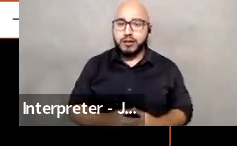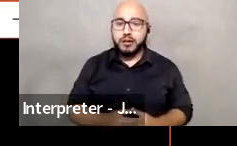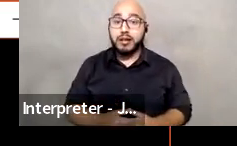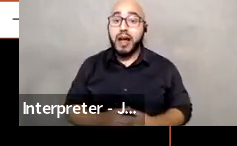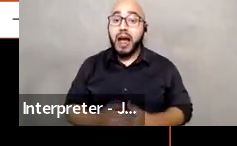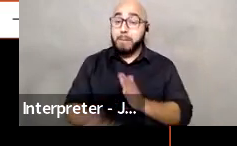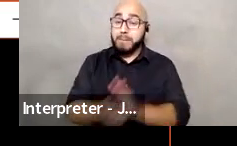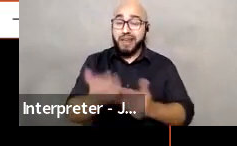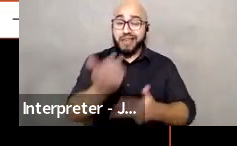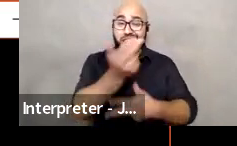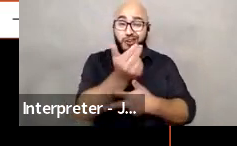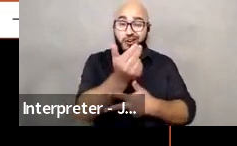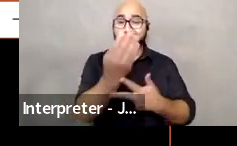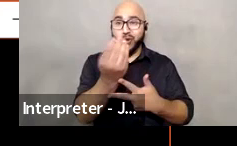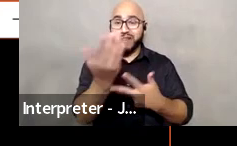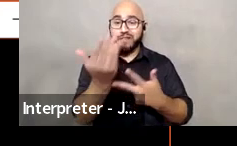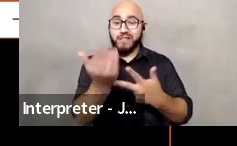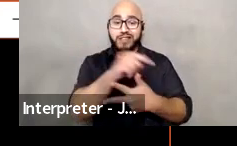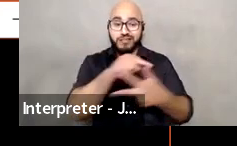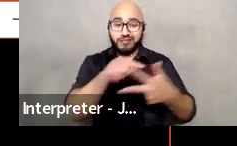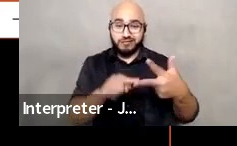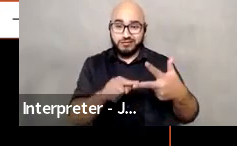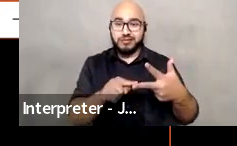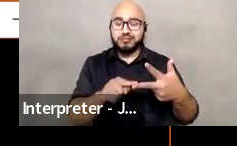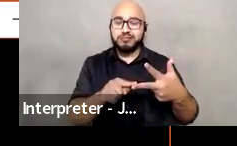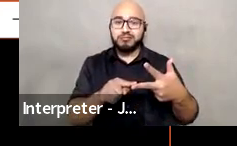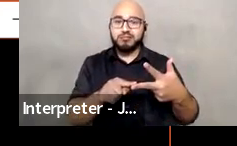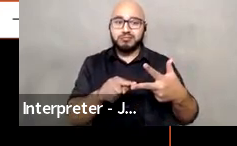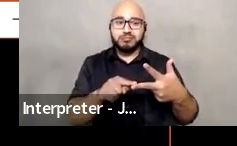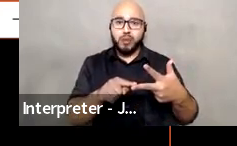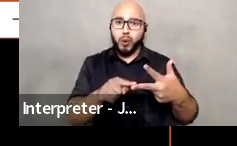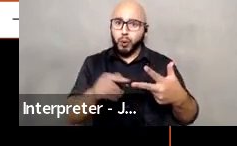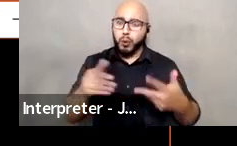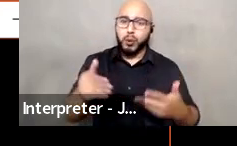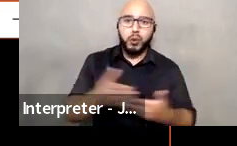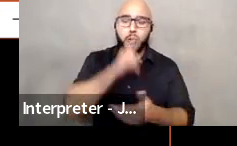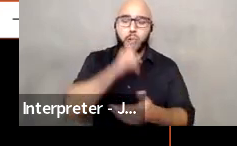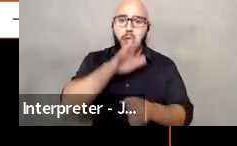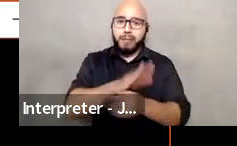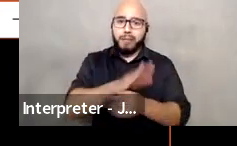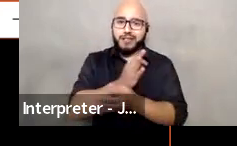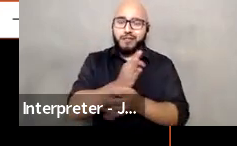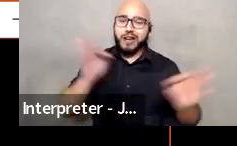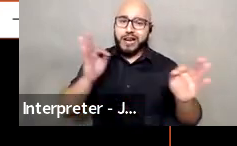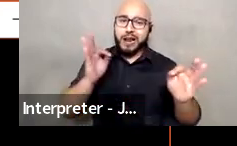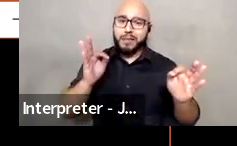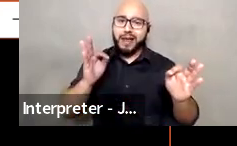15th amendments. Were really, truly a new. Promise of freedom and democracy. For black people.